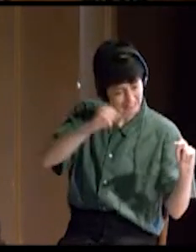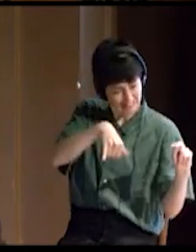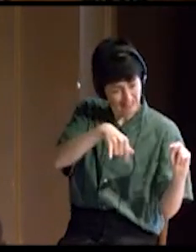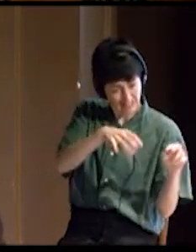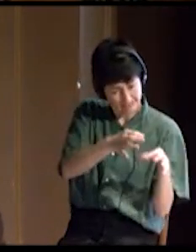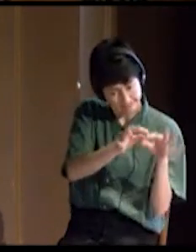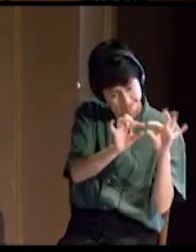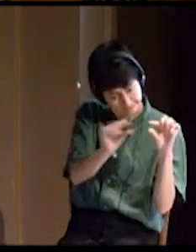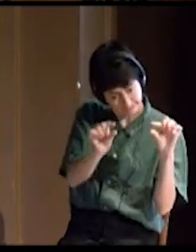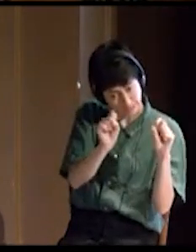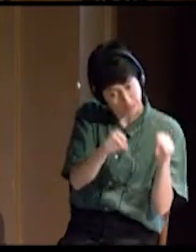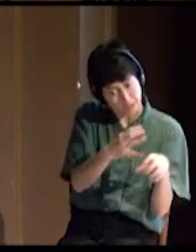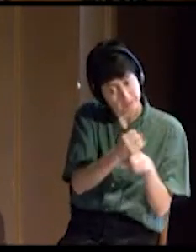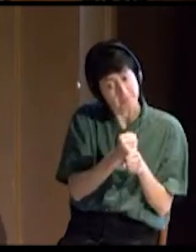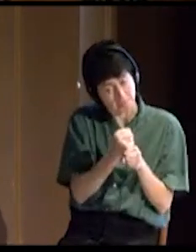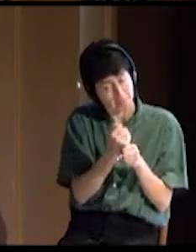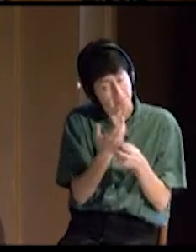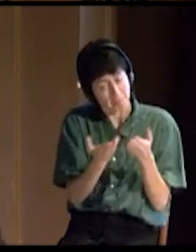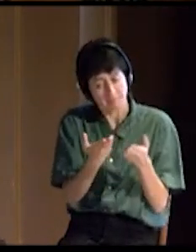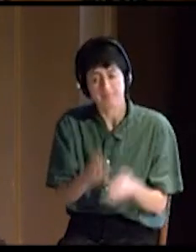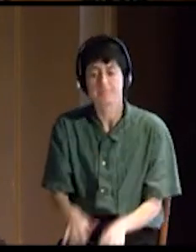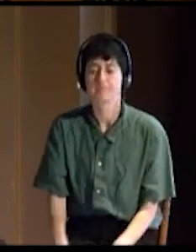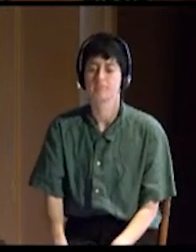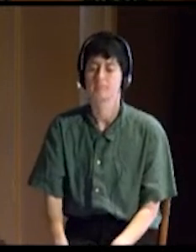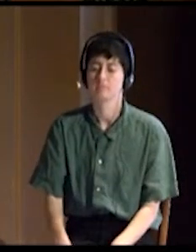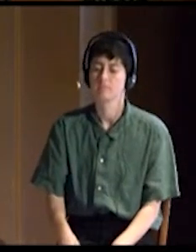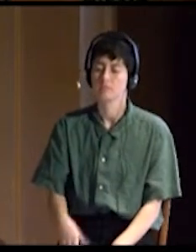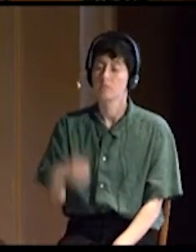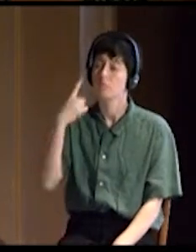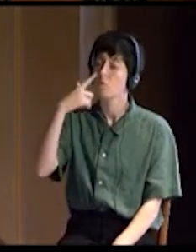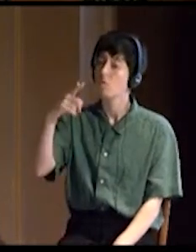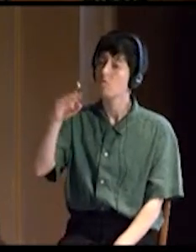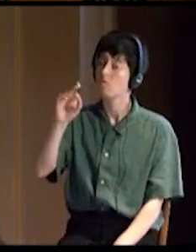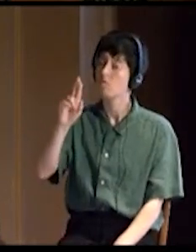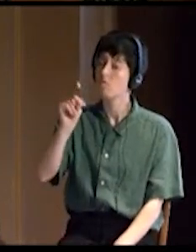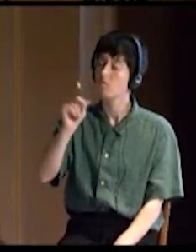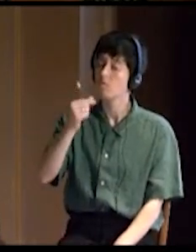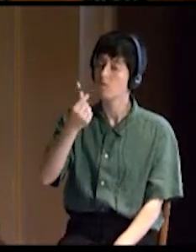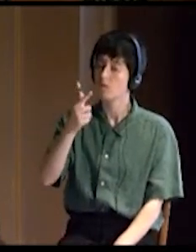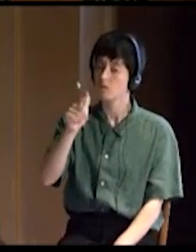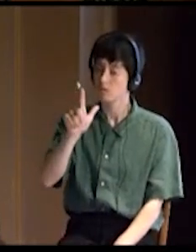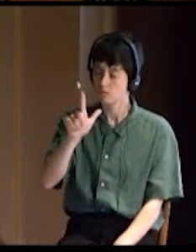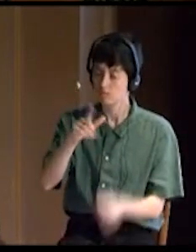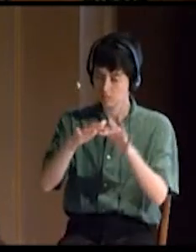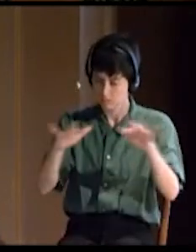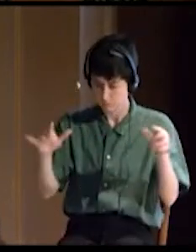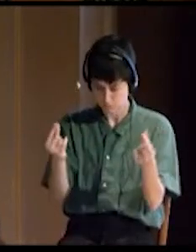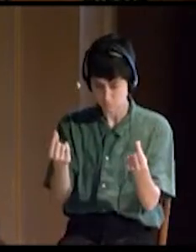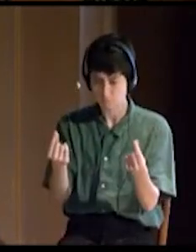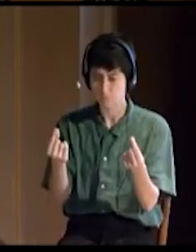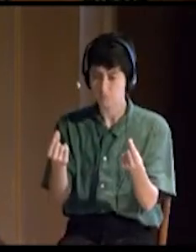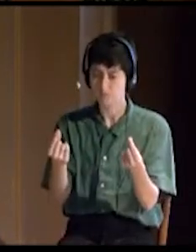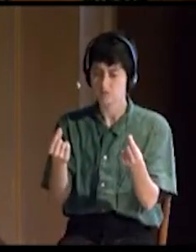for fungal diversity, we utilized ITS. And barcoding is an idea